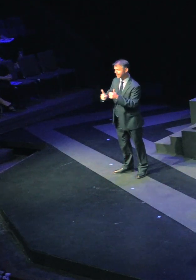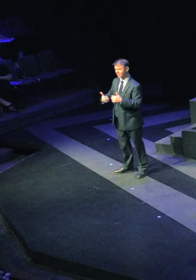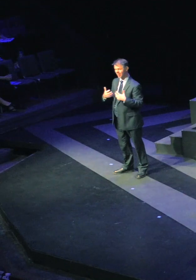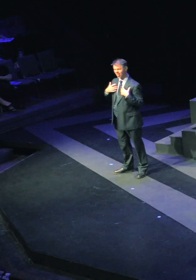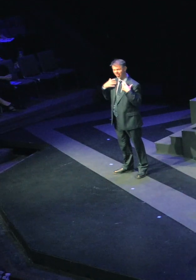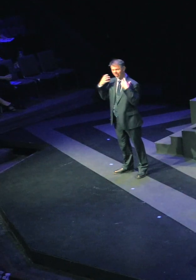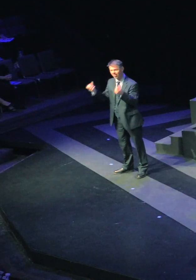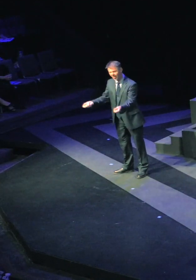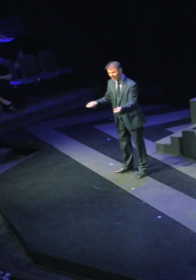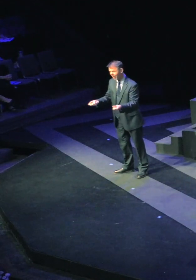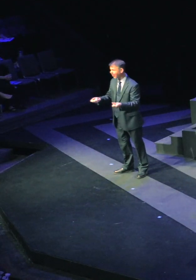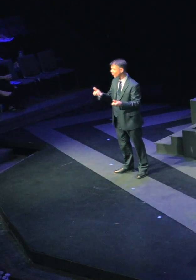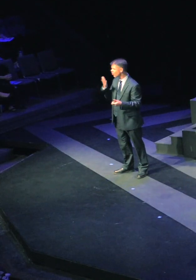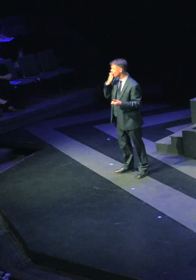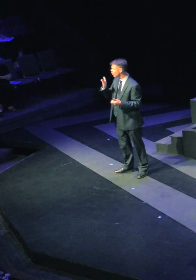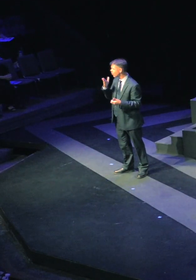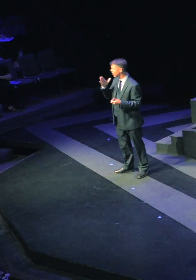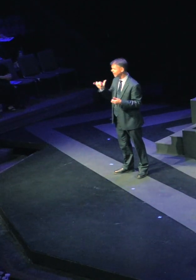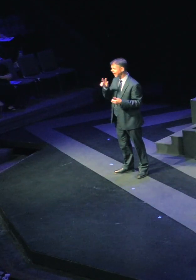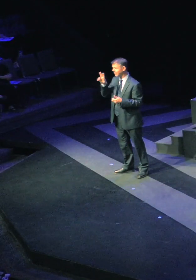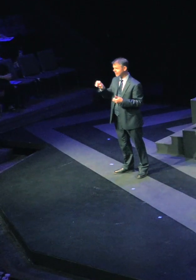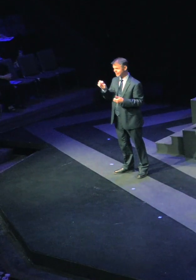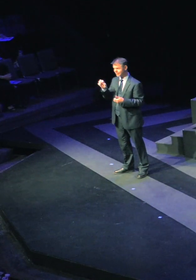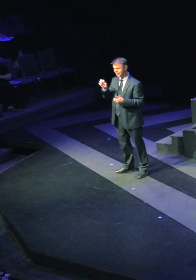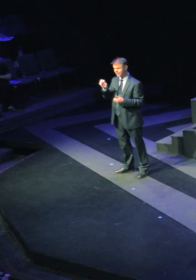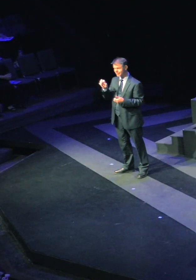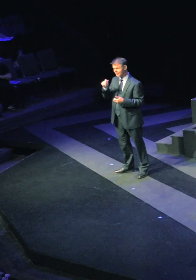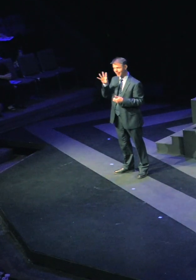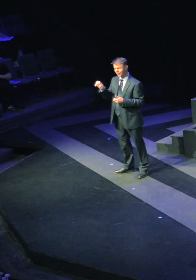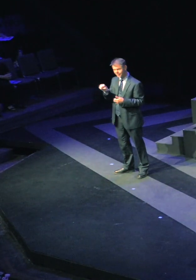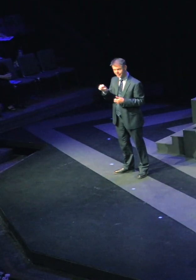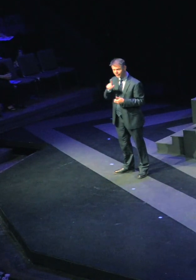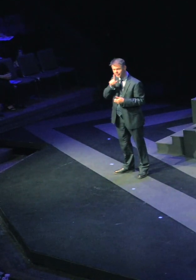a healthy lifestyle and I leaned on those values that I learned as an athlete being